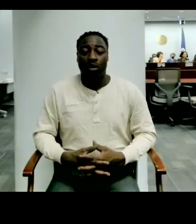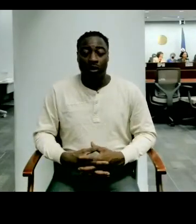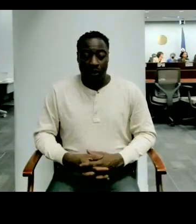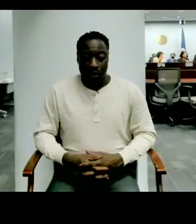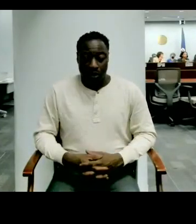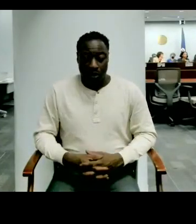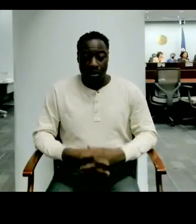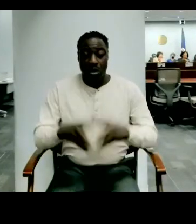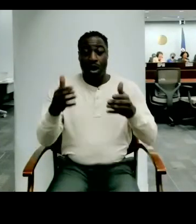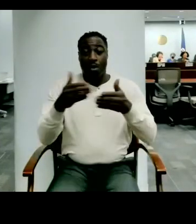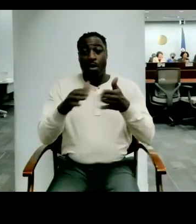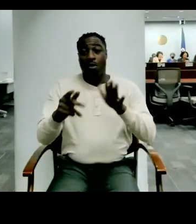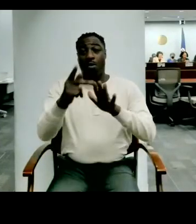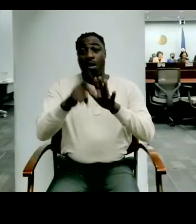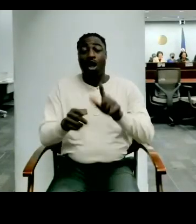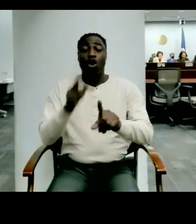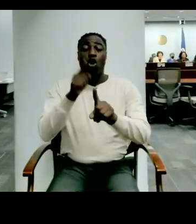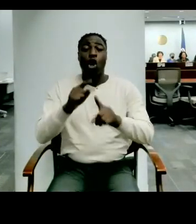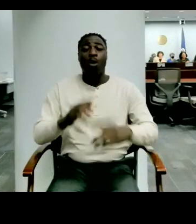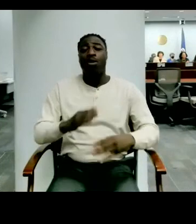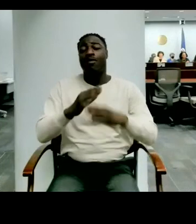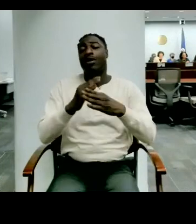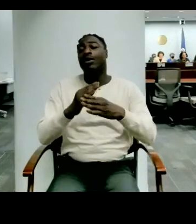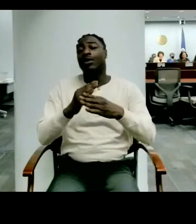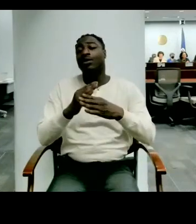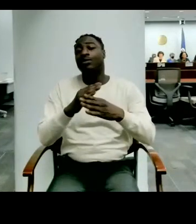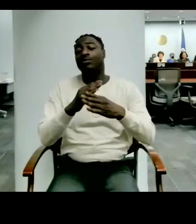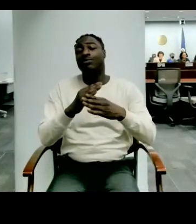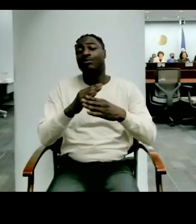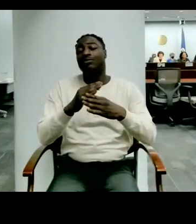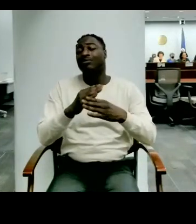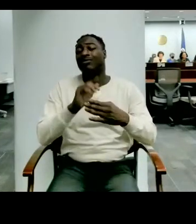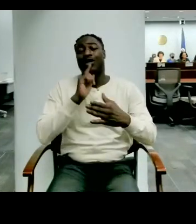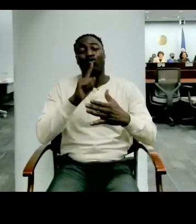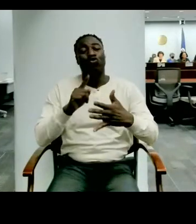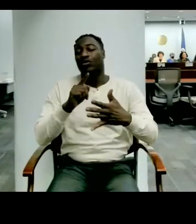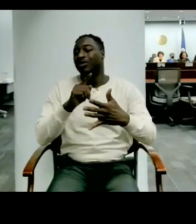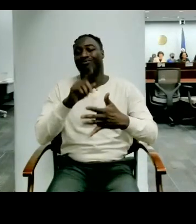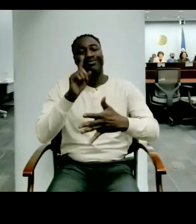The public policy goal of preventing ultimately irradicating discrimination and retaliation